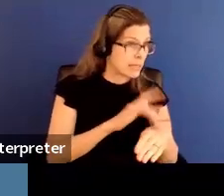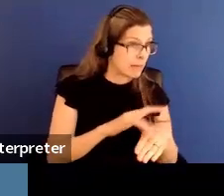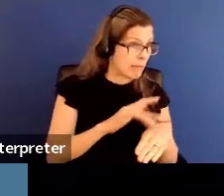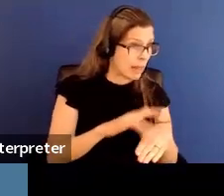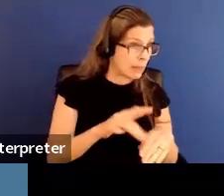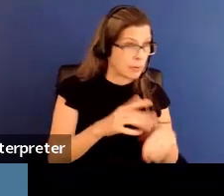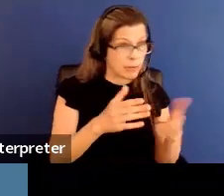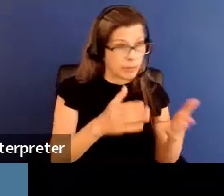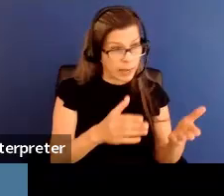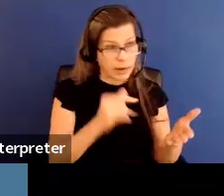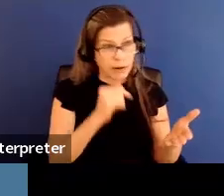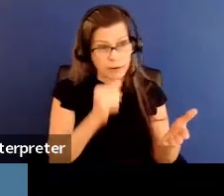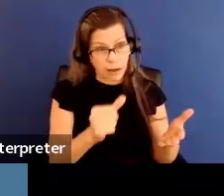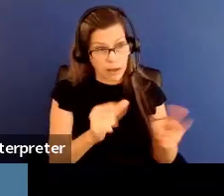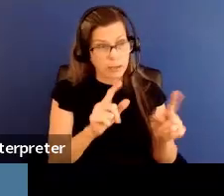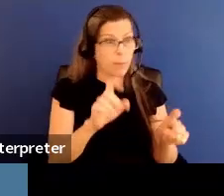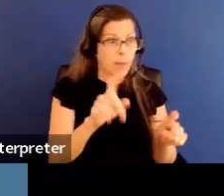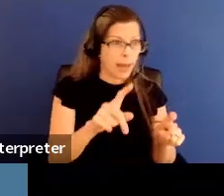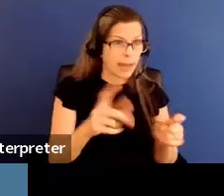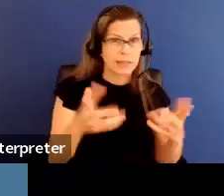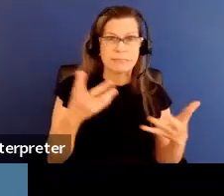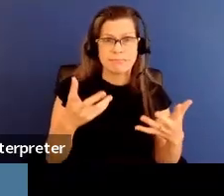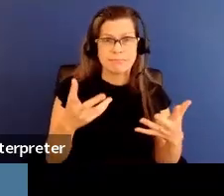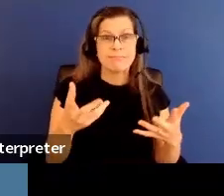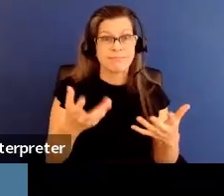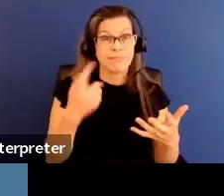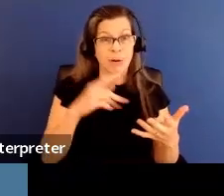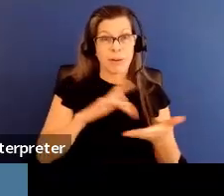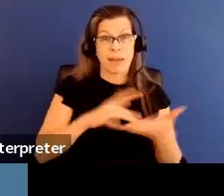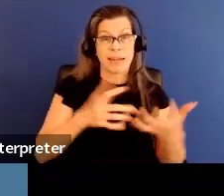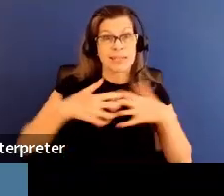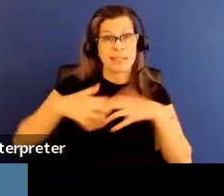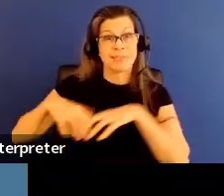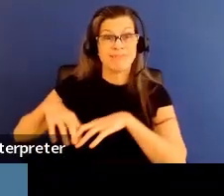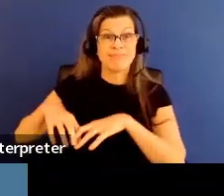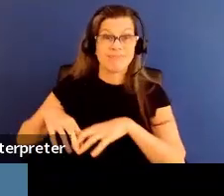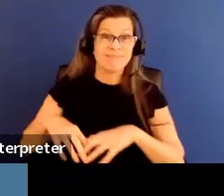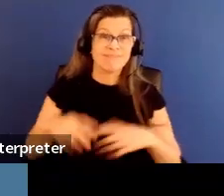and the pharmacists to make sure all things are aligned